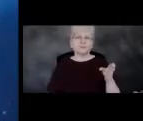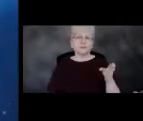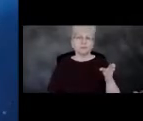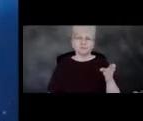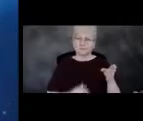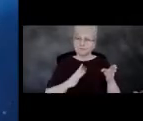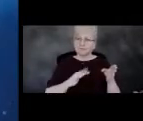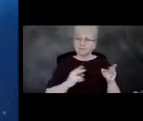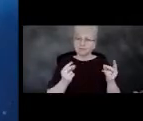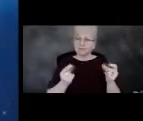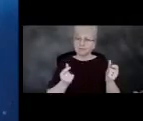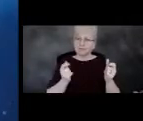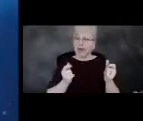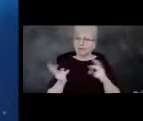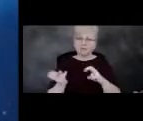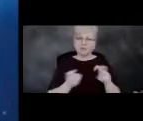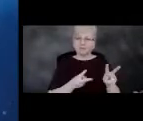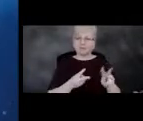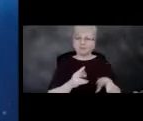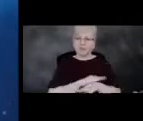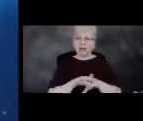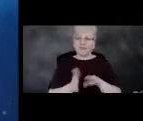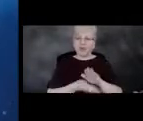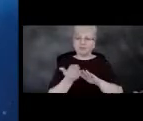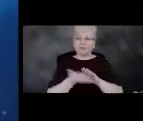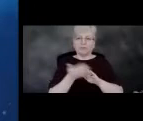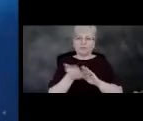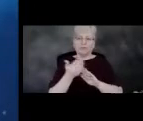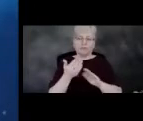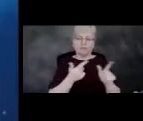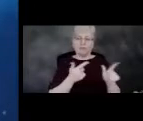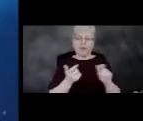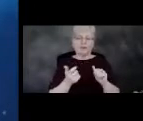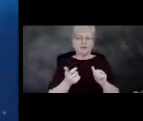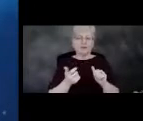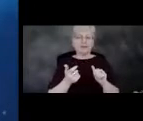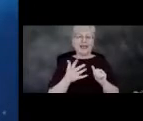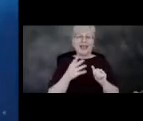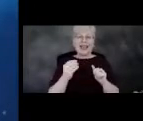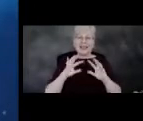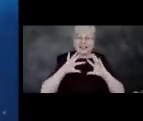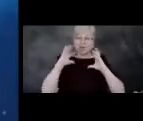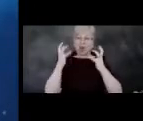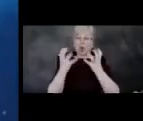platforms. They look very quickly, and they are global. In almost all countries,